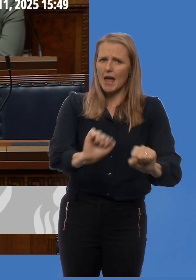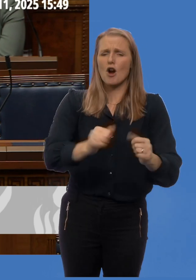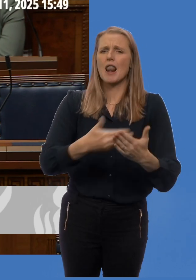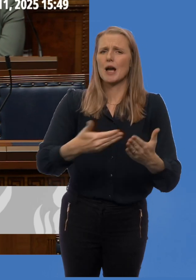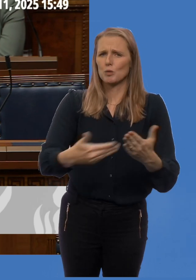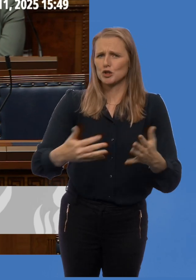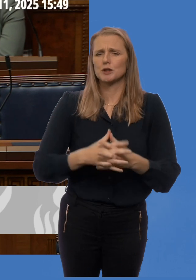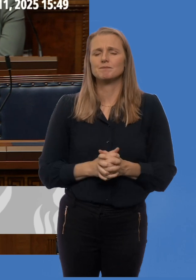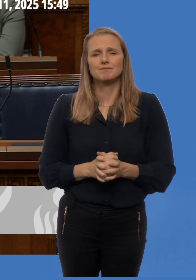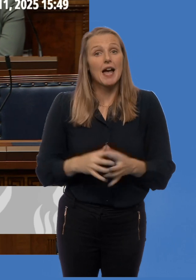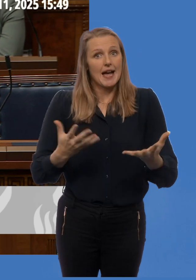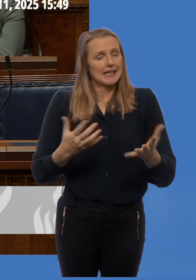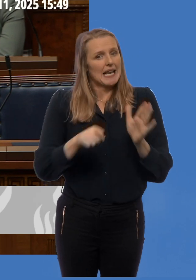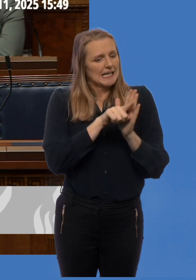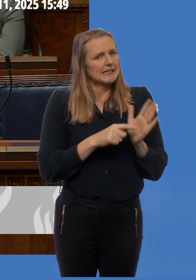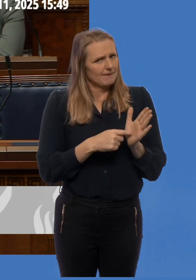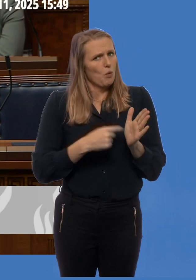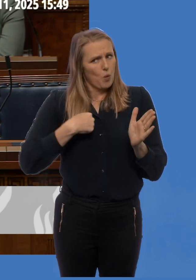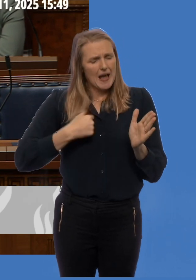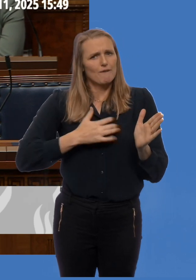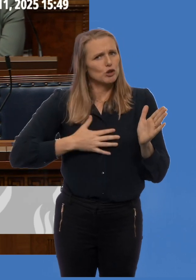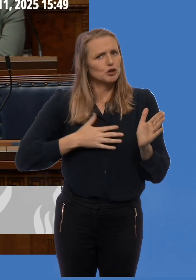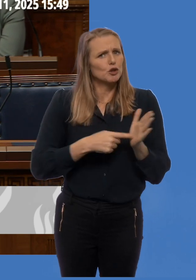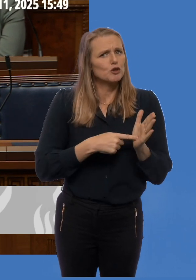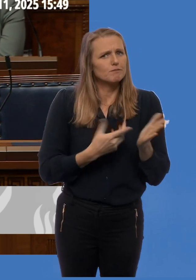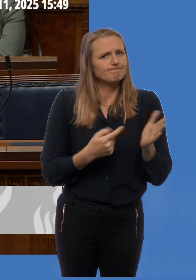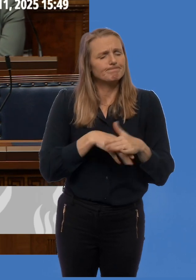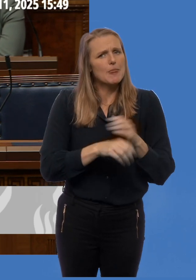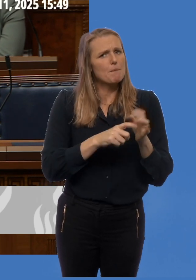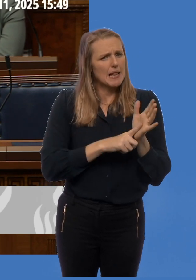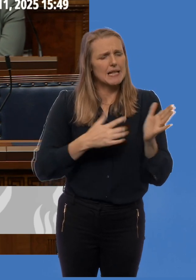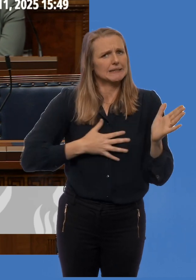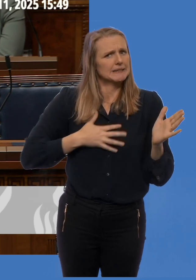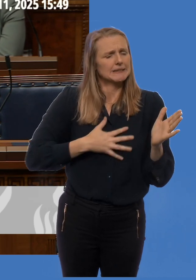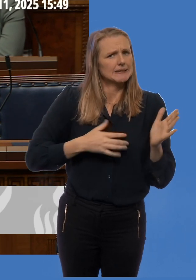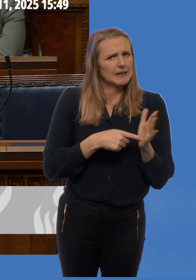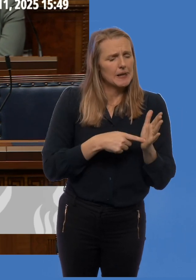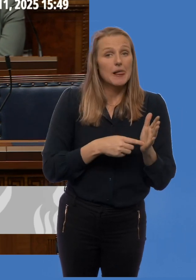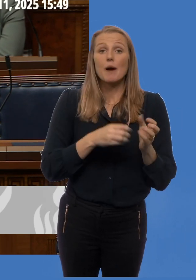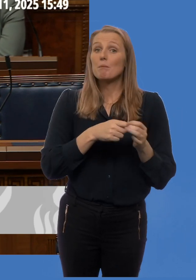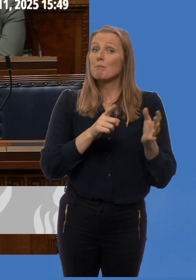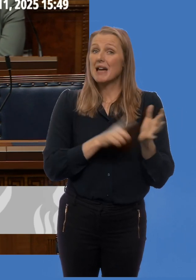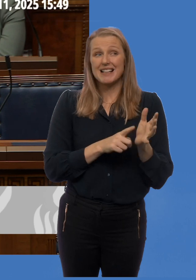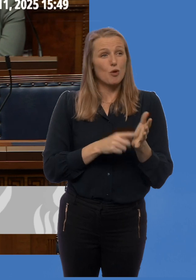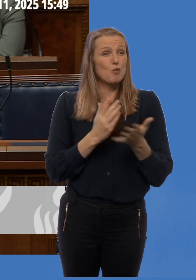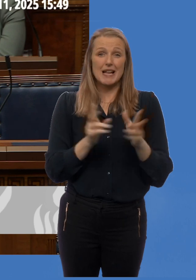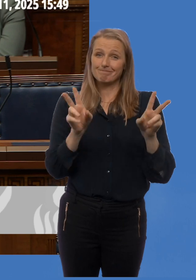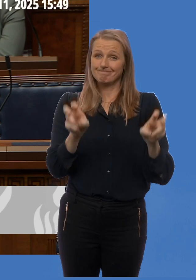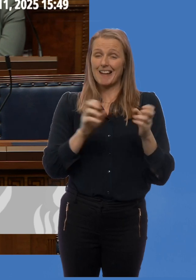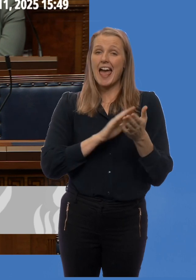close examination within the Bill. This Bill does include far-reaching what are known as Henry VIII powers and, as of